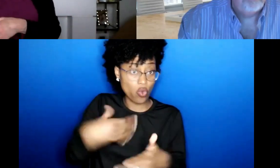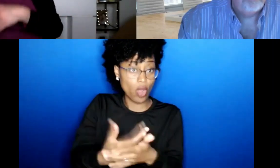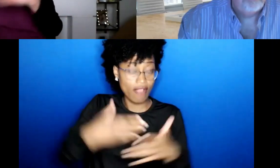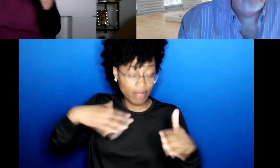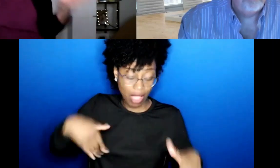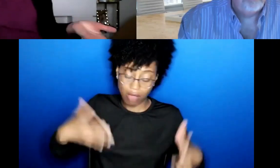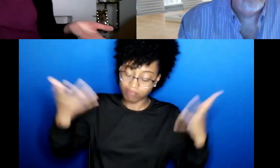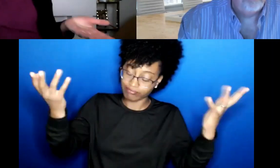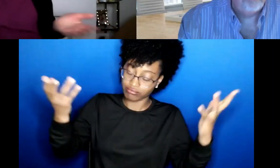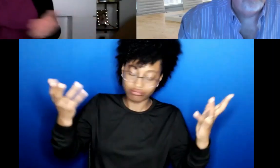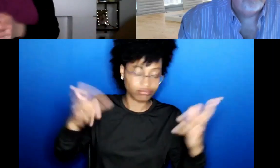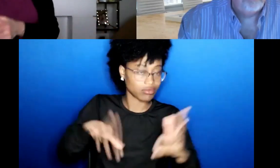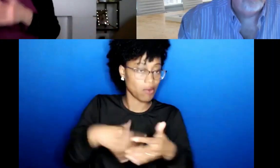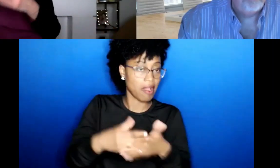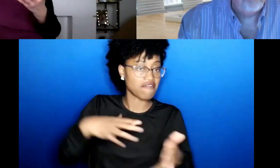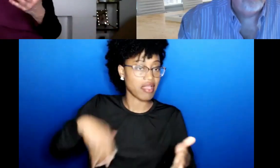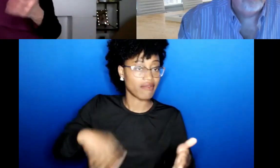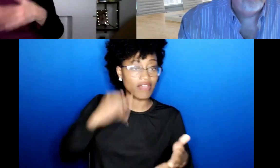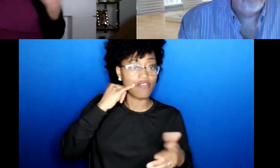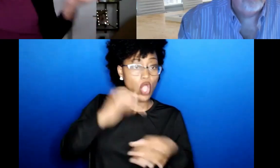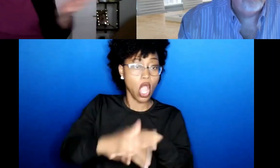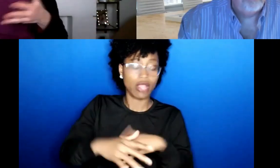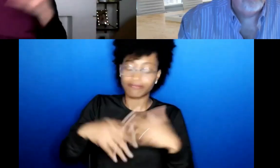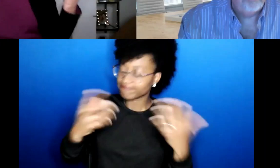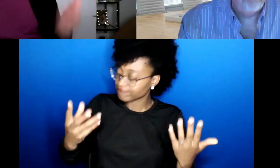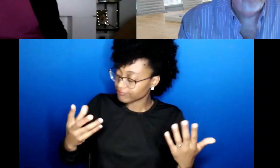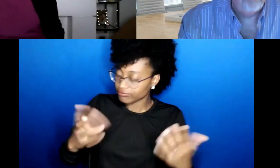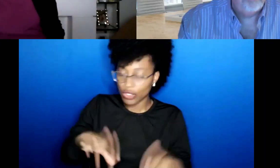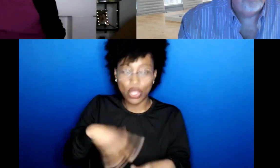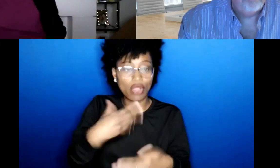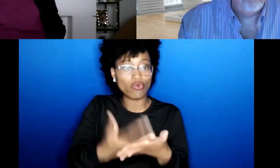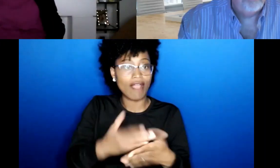06:22:56 late, if you are arriving early you will get there early, if you get there on